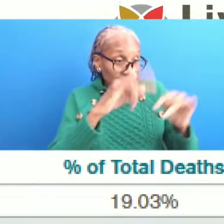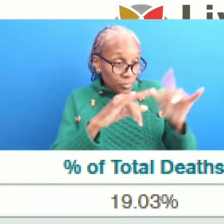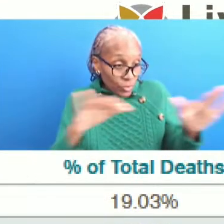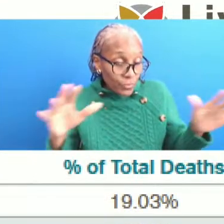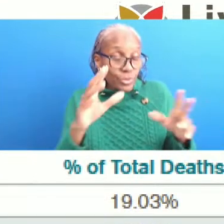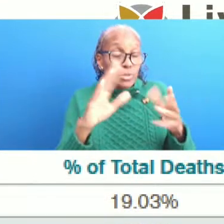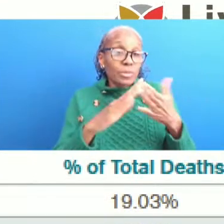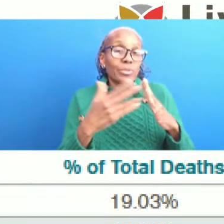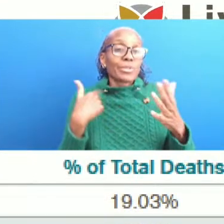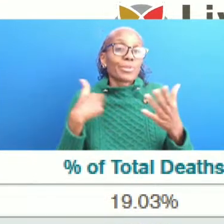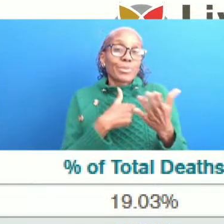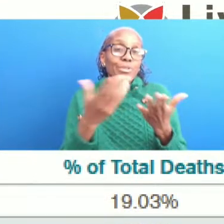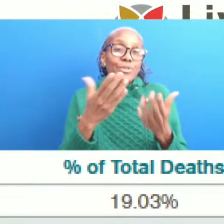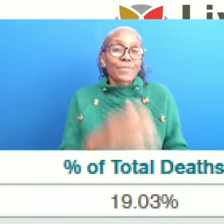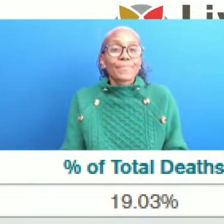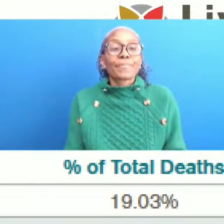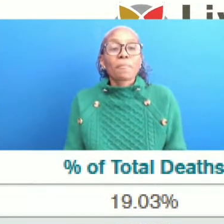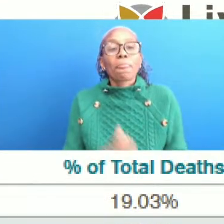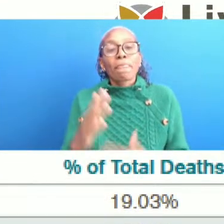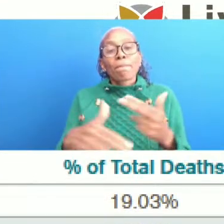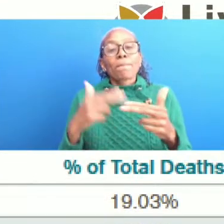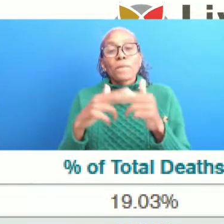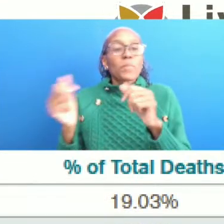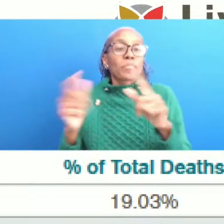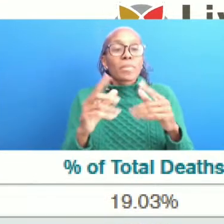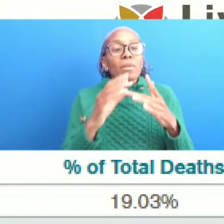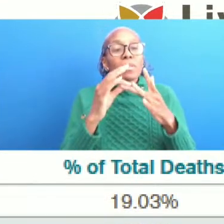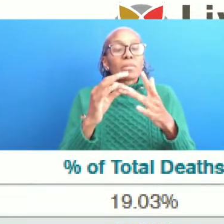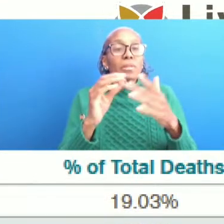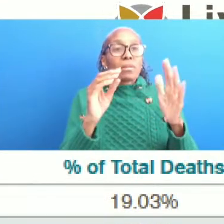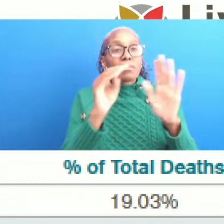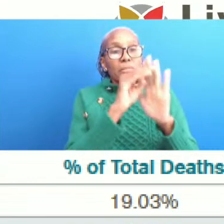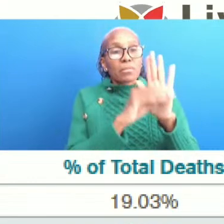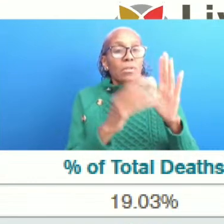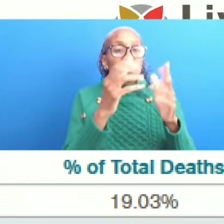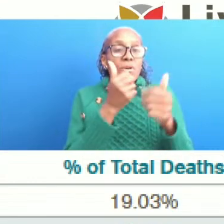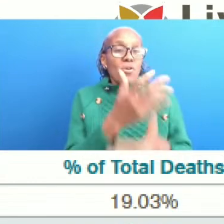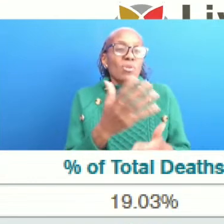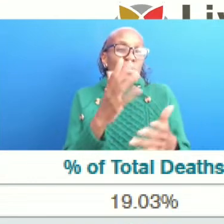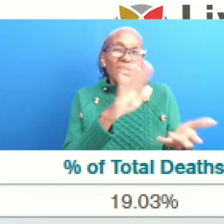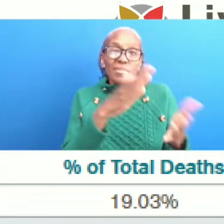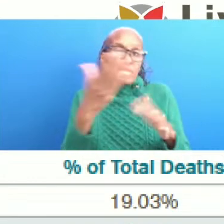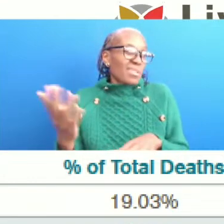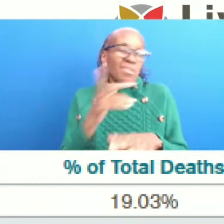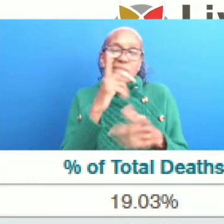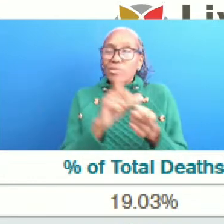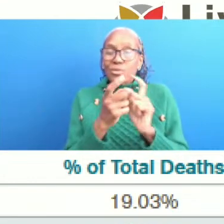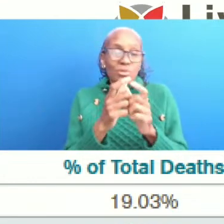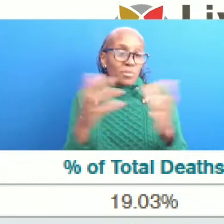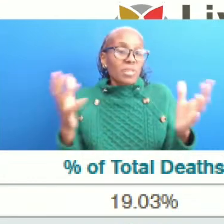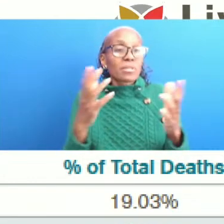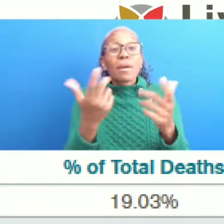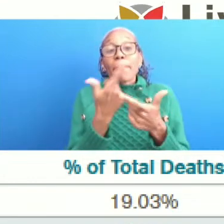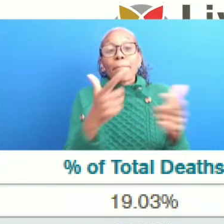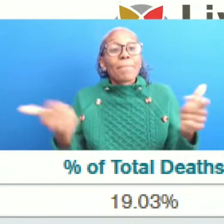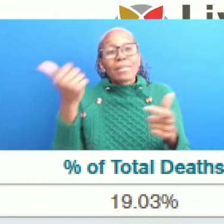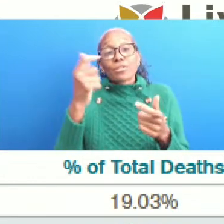HEALTH SYSTEM THAT CAN SUPPORT THE GROWING AND MORE DIVERSE COMMUNITY THAT WE SERVE.